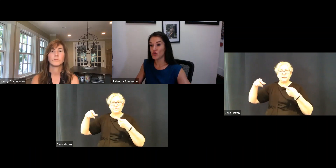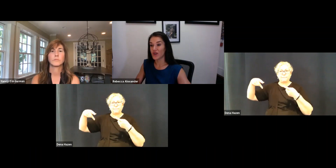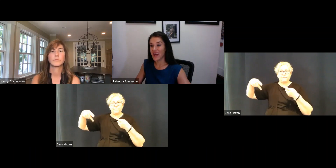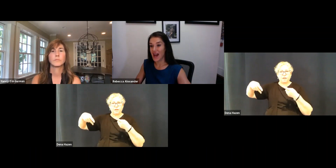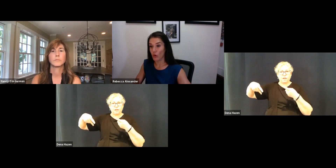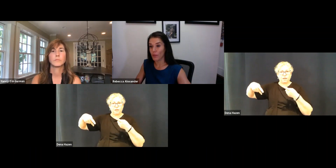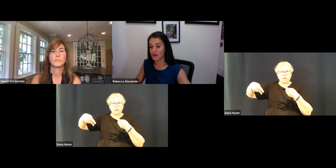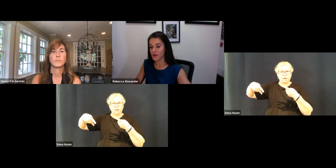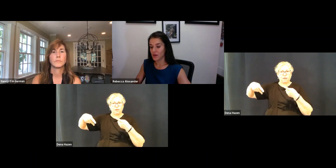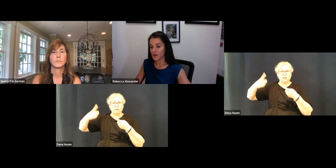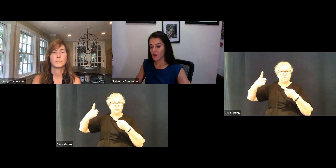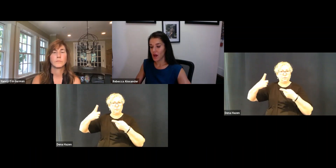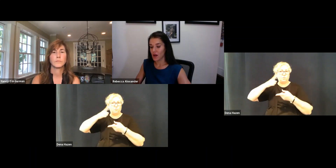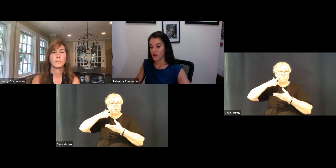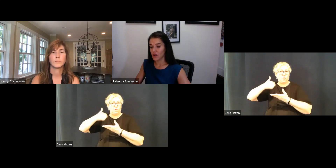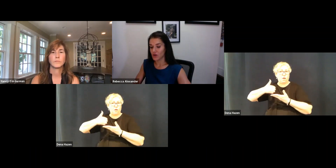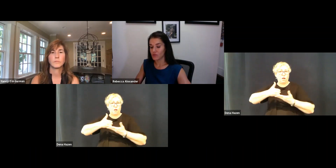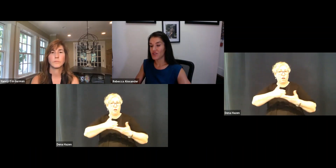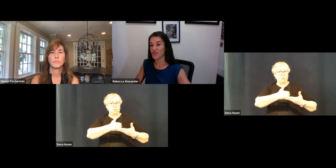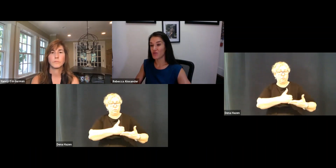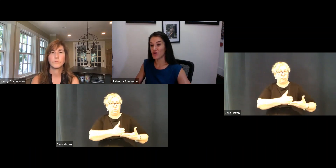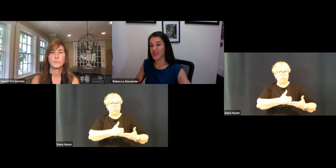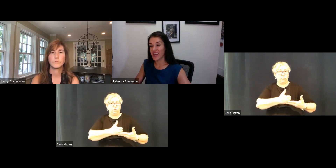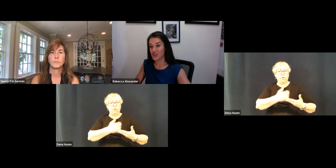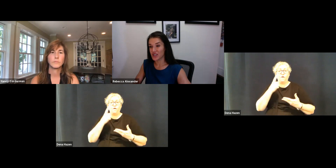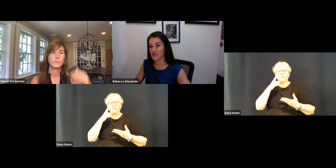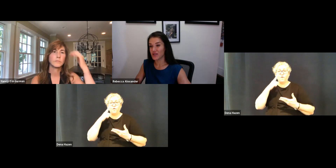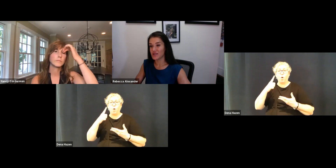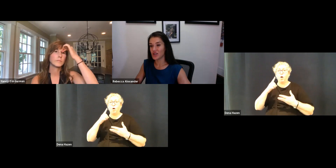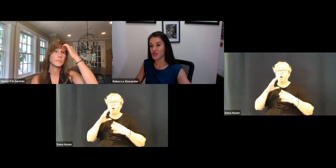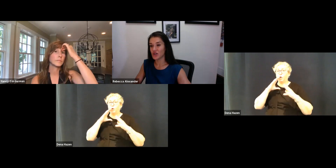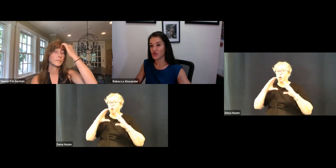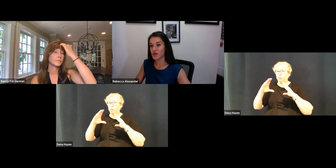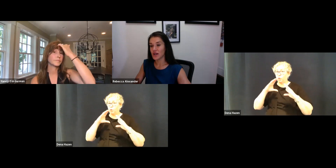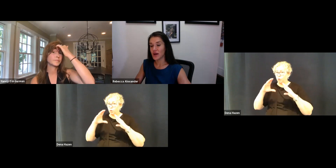who can help in terms of the communication is an issue.